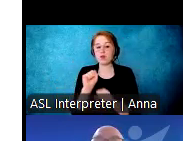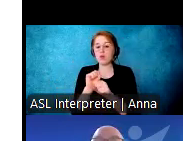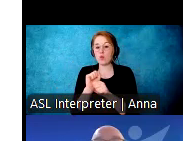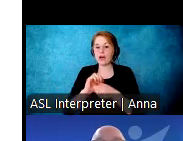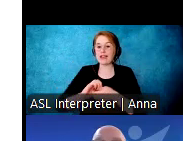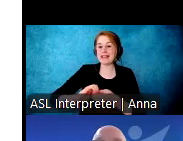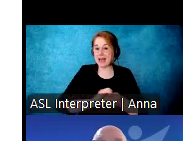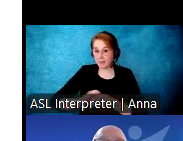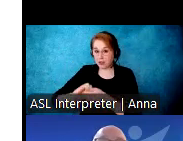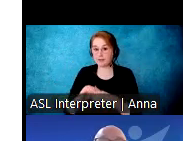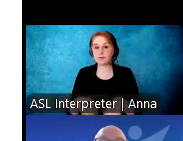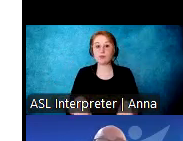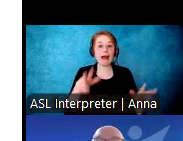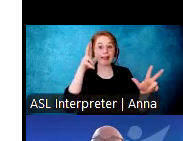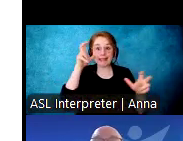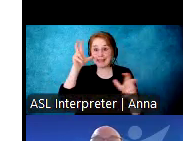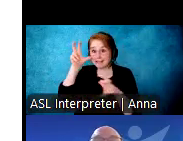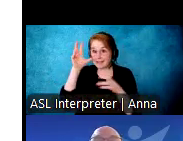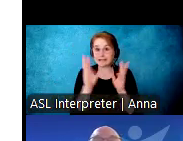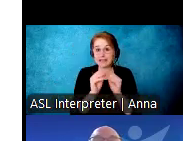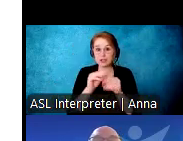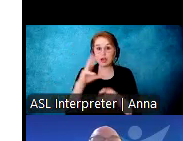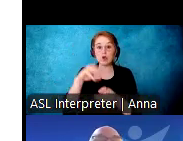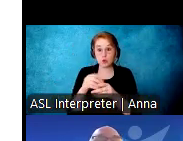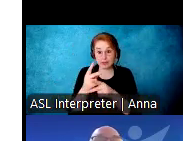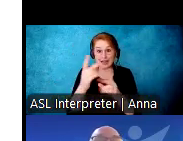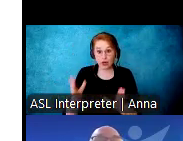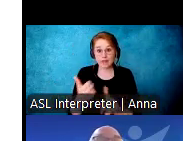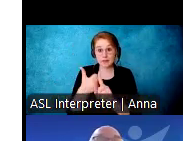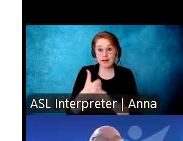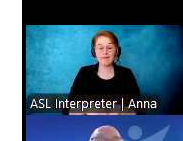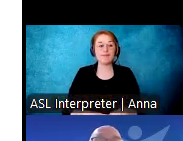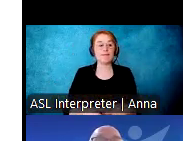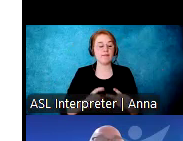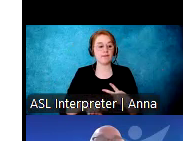We did listening sessions, including caregivers, and then we also did extensive research